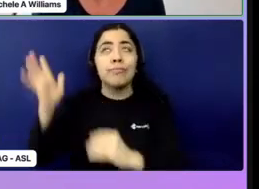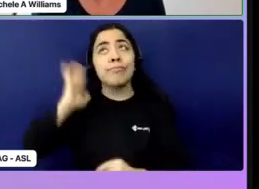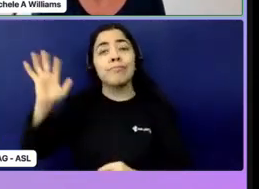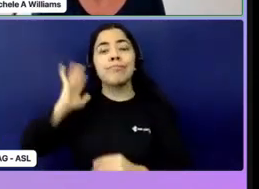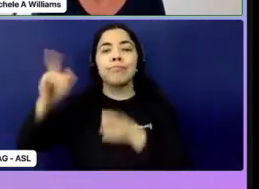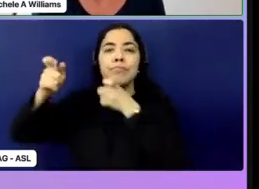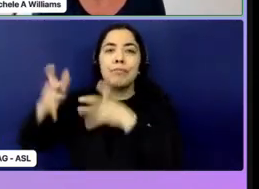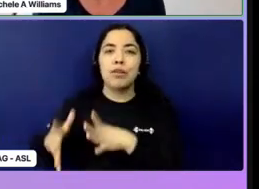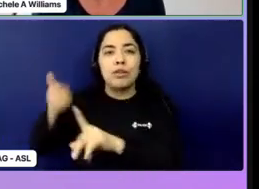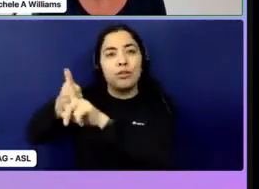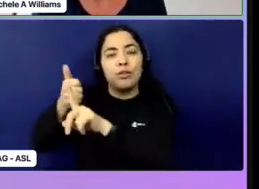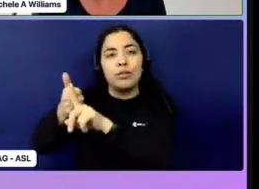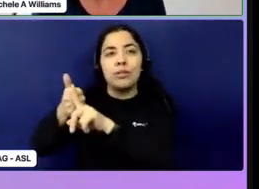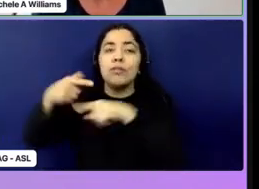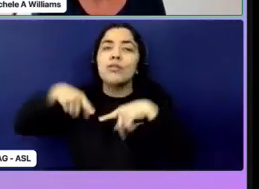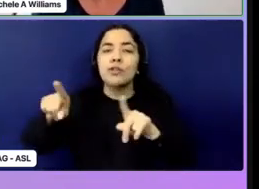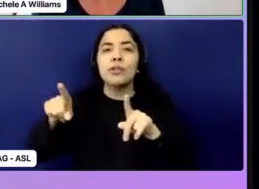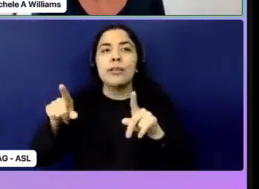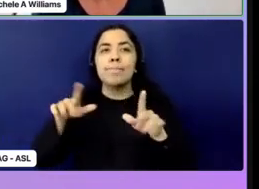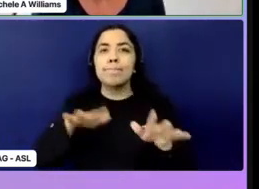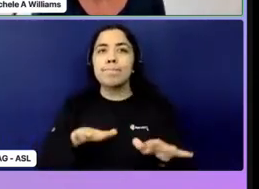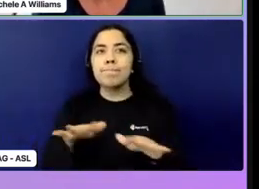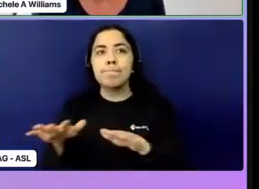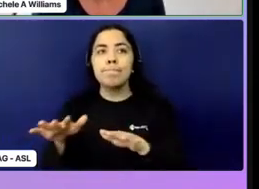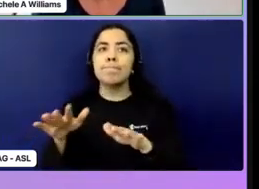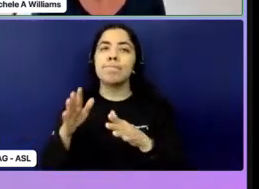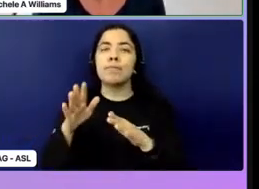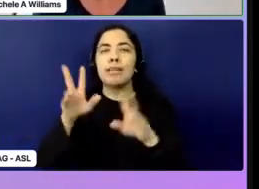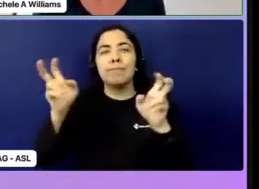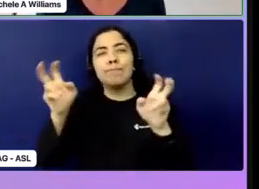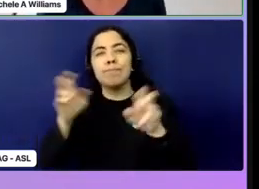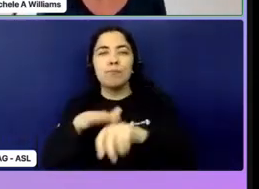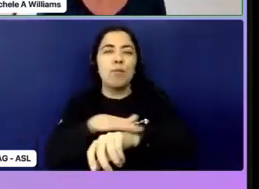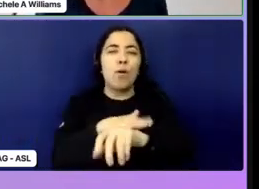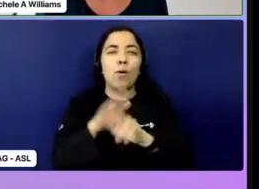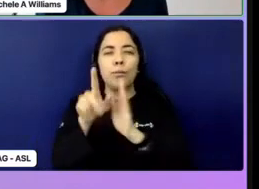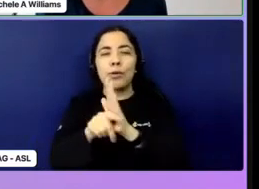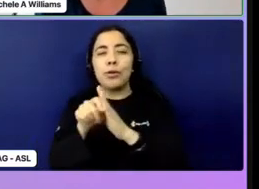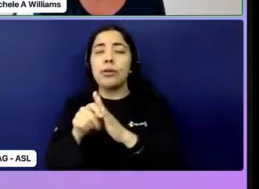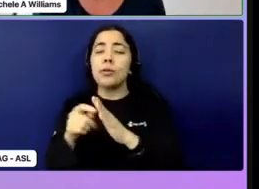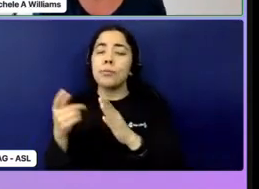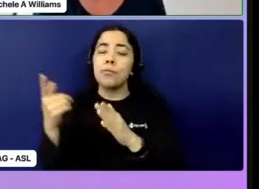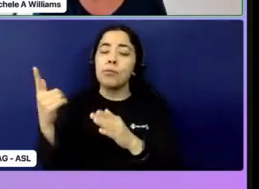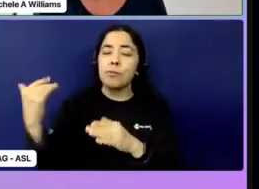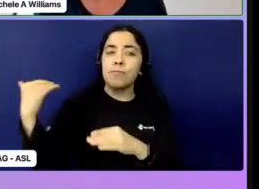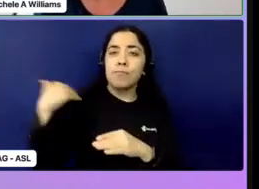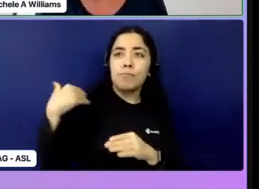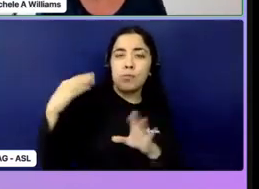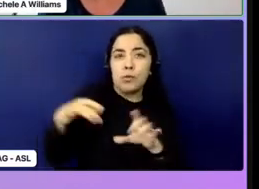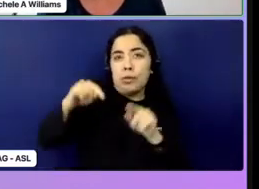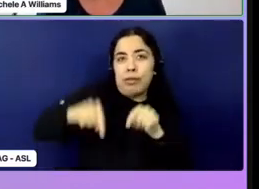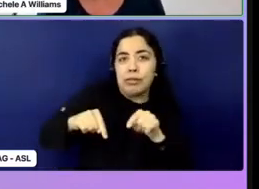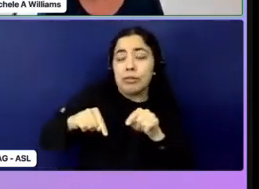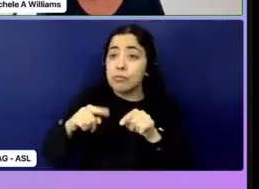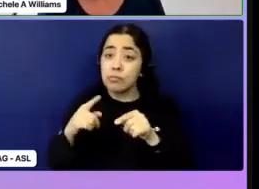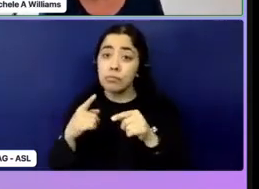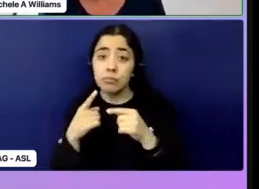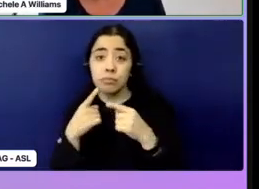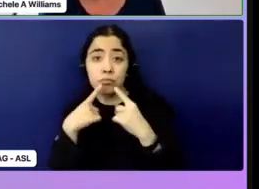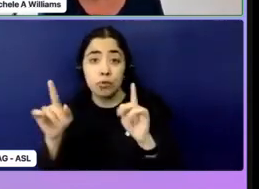where that happens. I'm going to give an ode to a previous manager, she had us do this during a DM period worked and